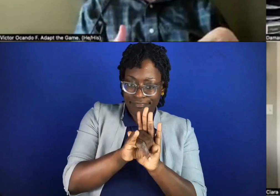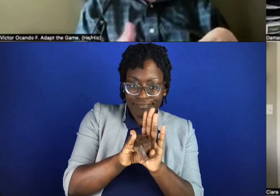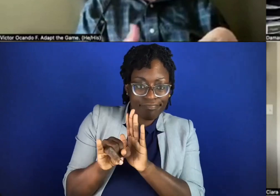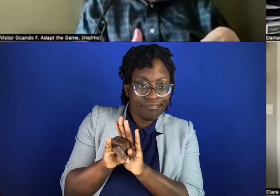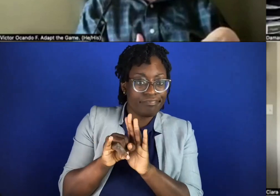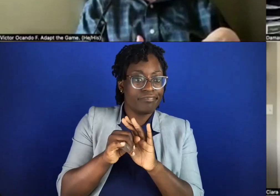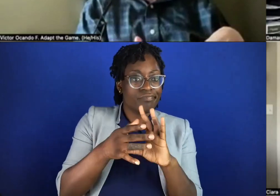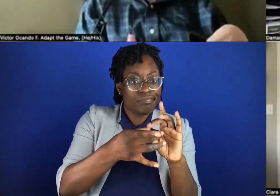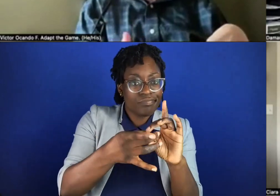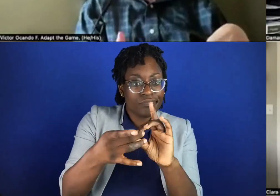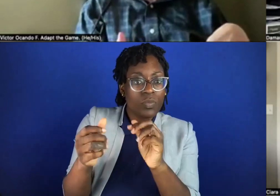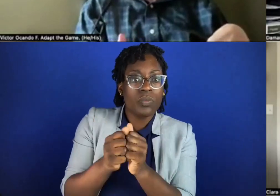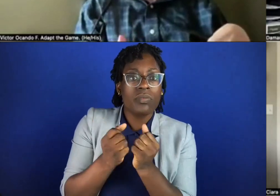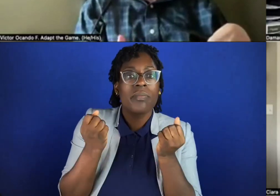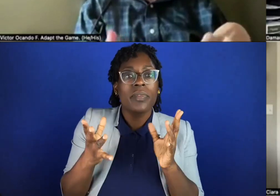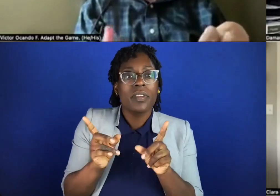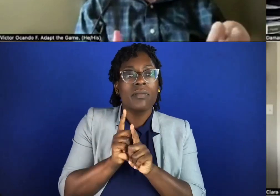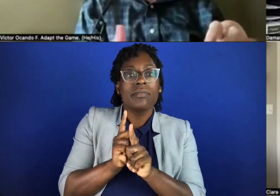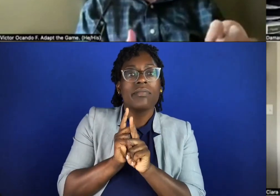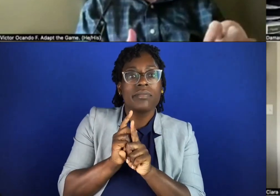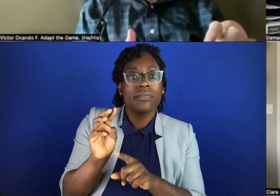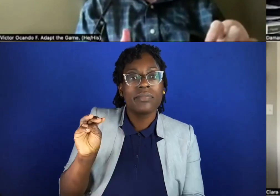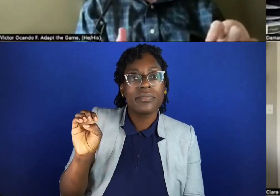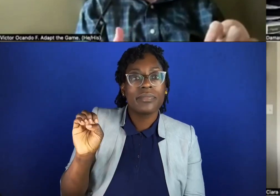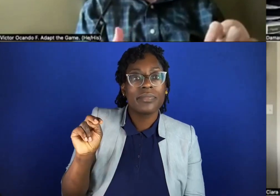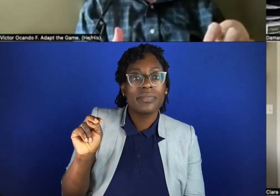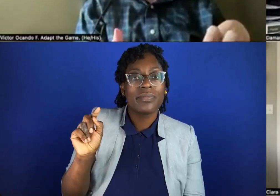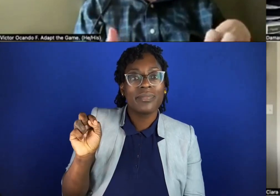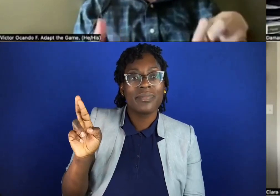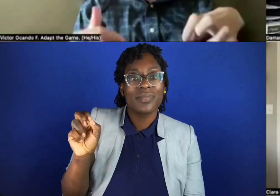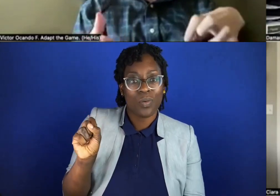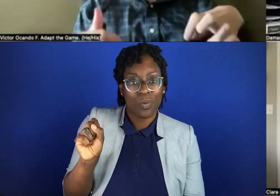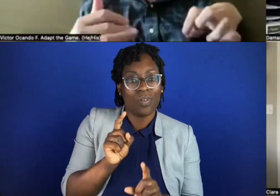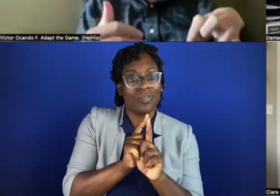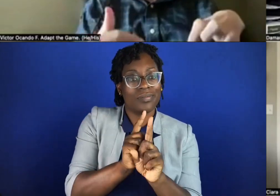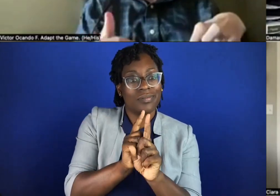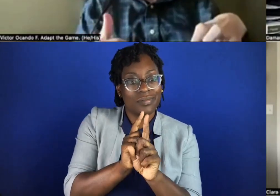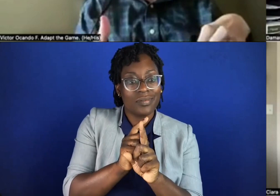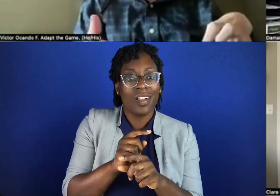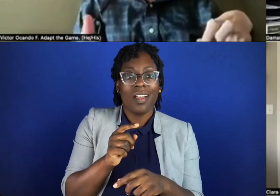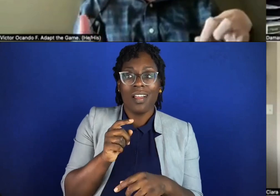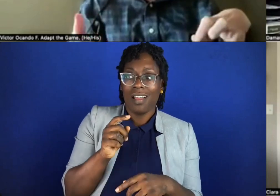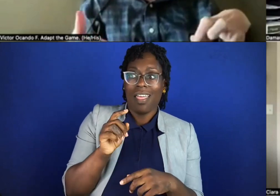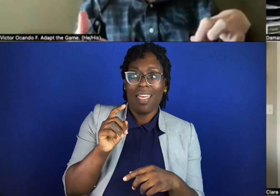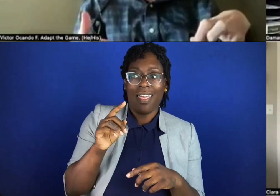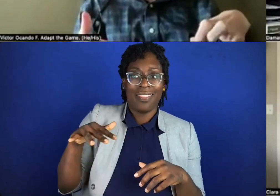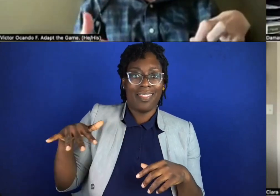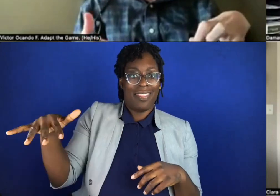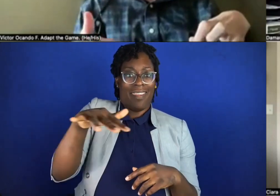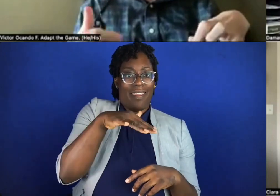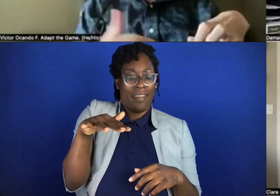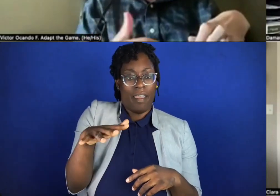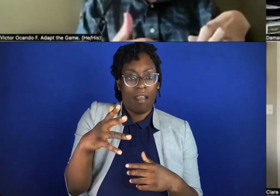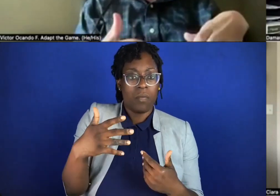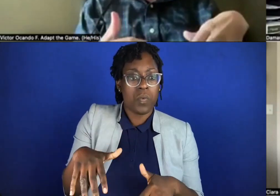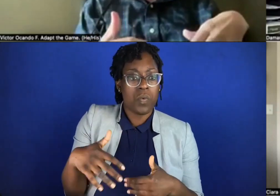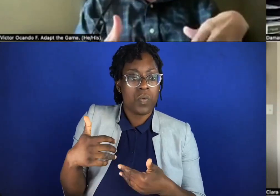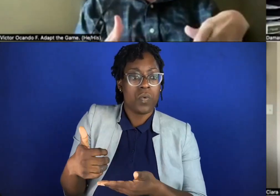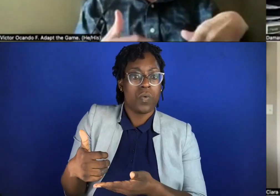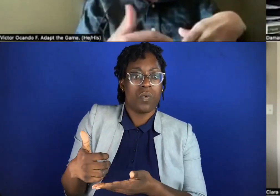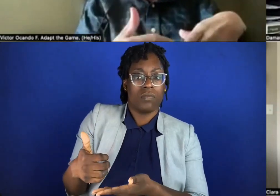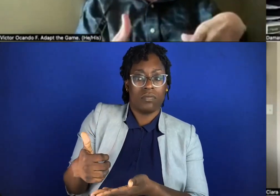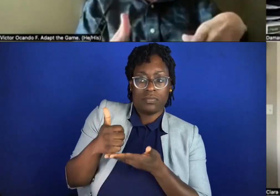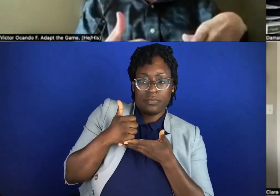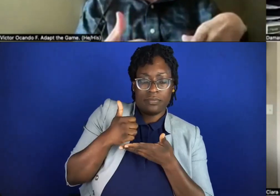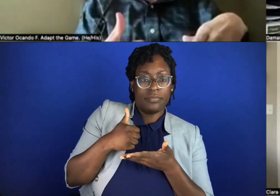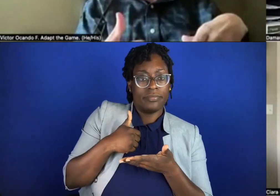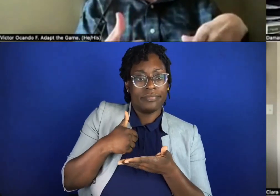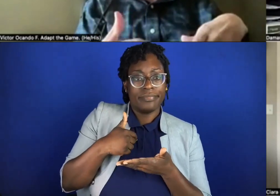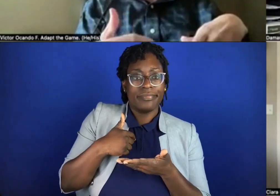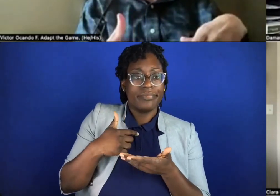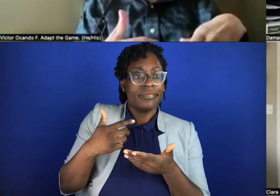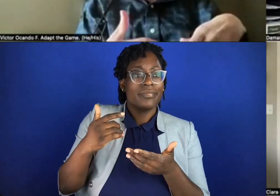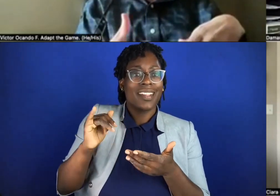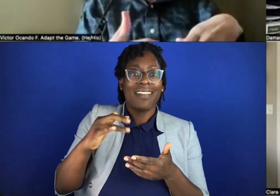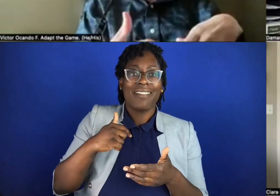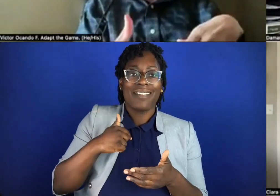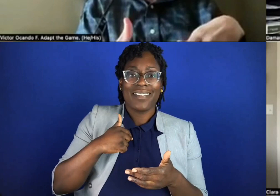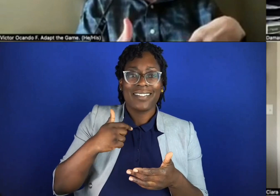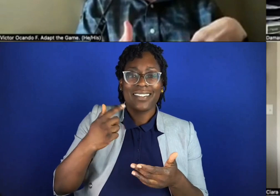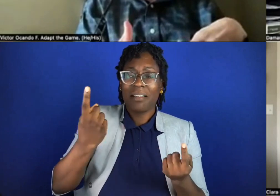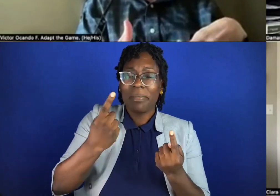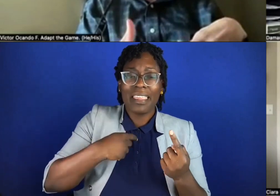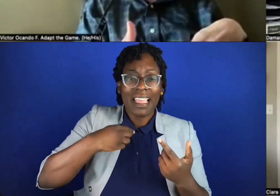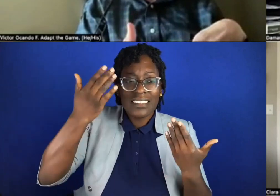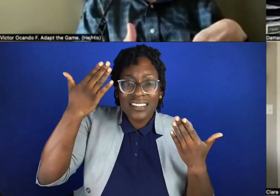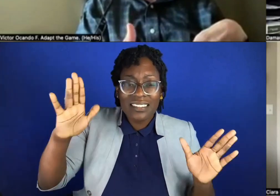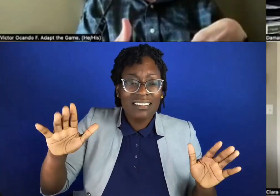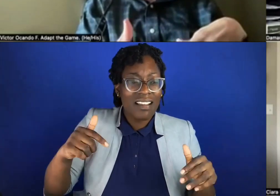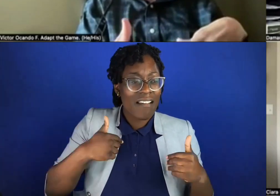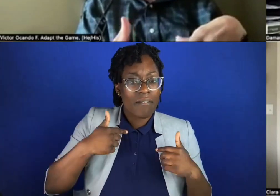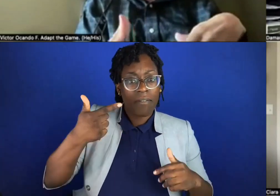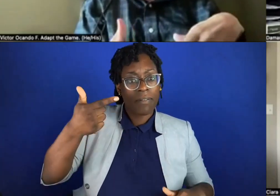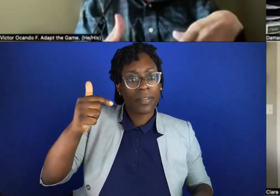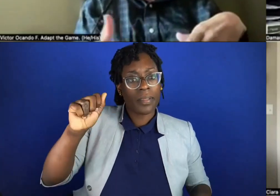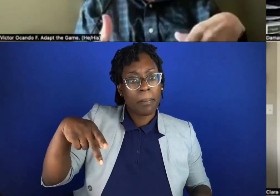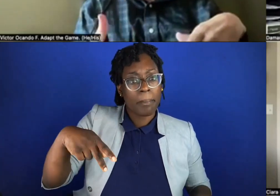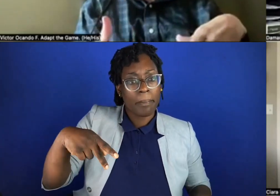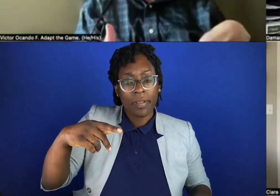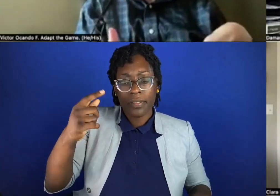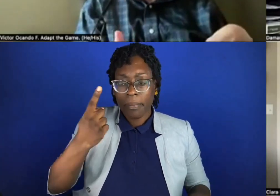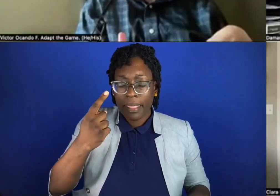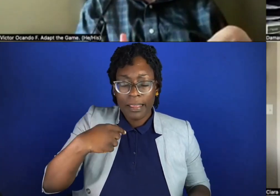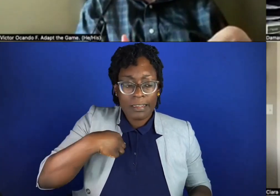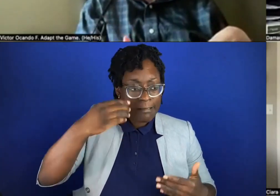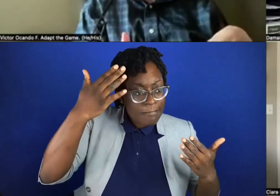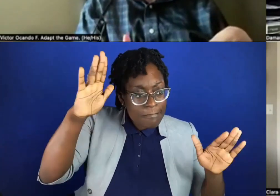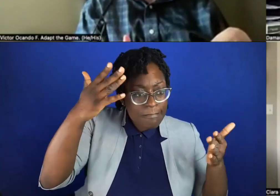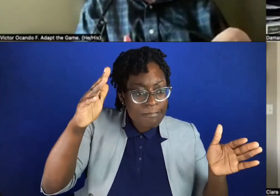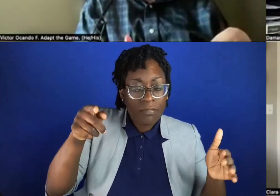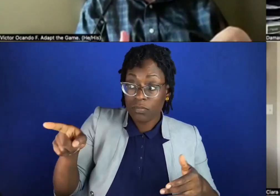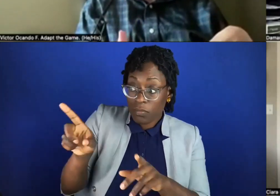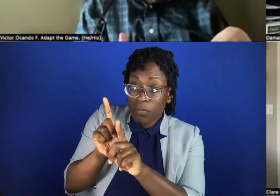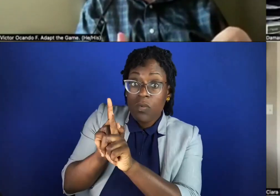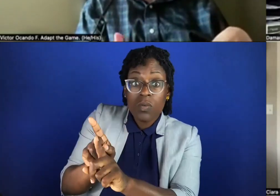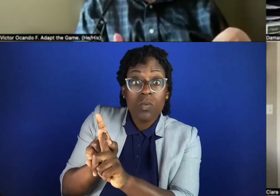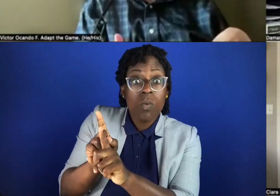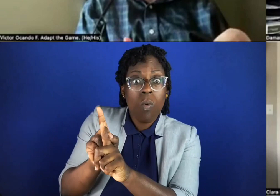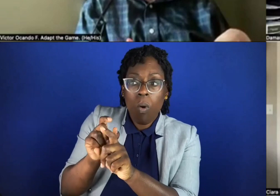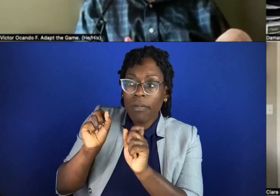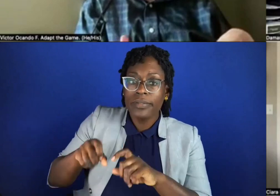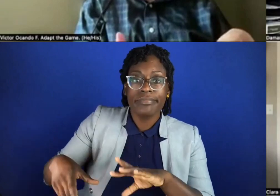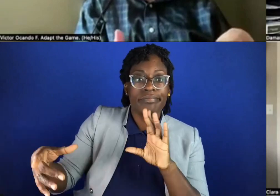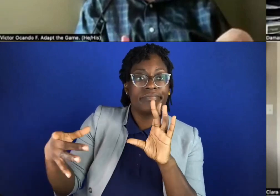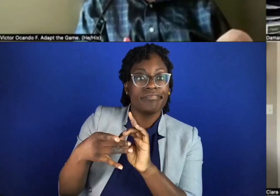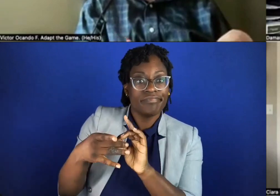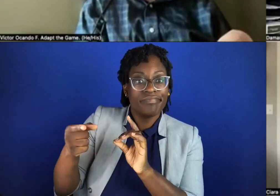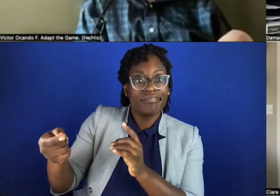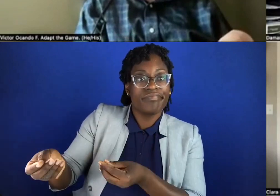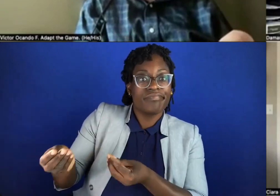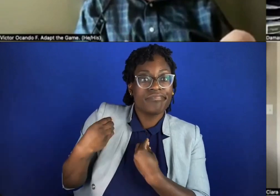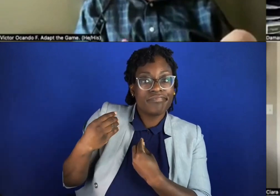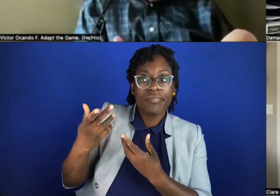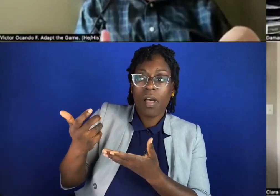mentors that complement the gaps of knowledge that I do have because I have them and they